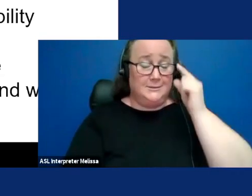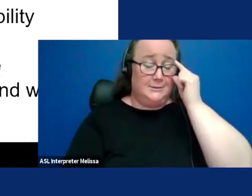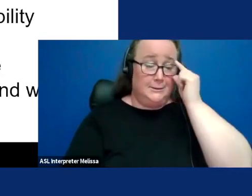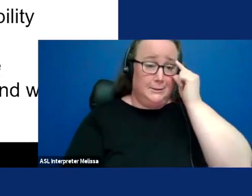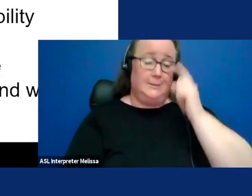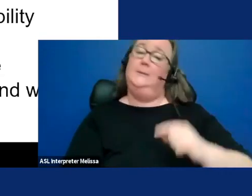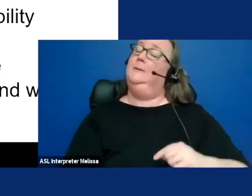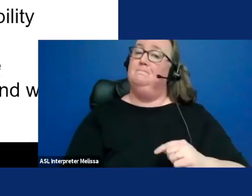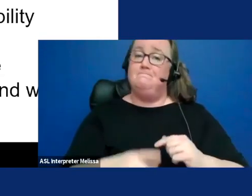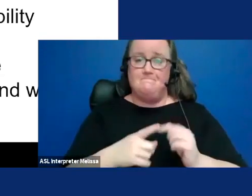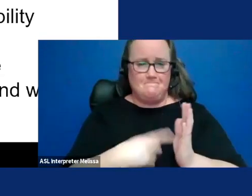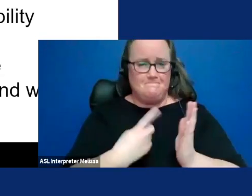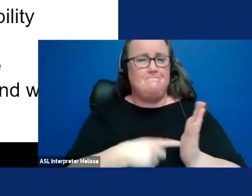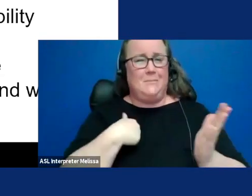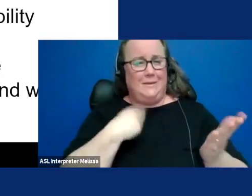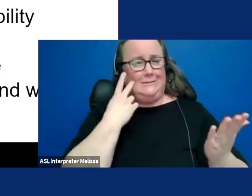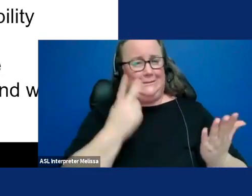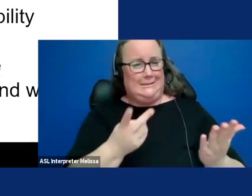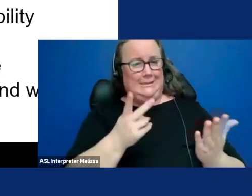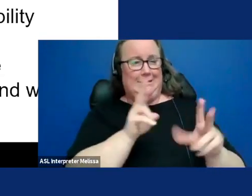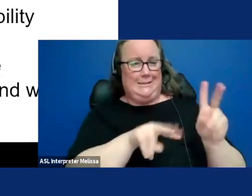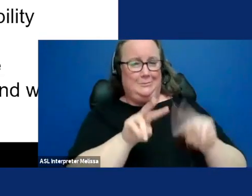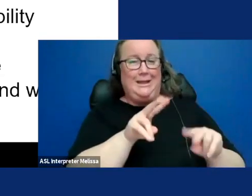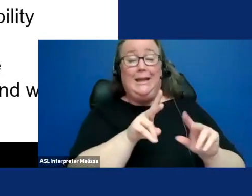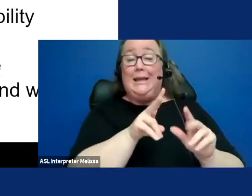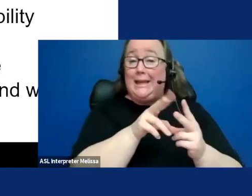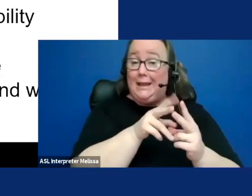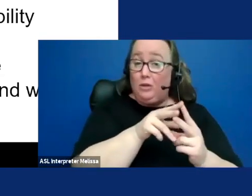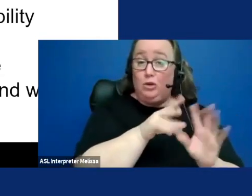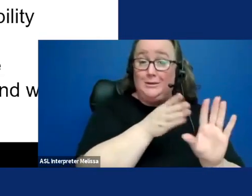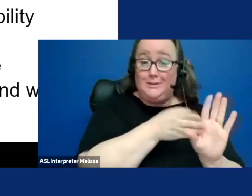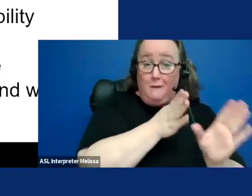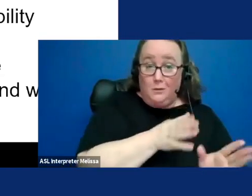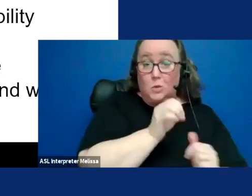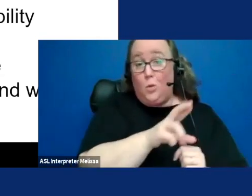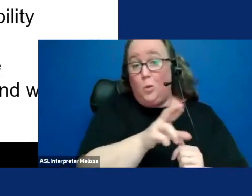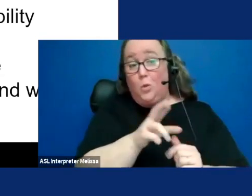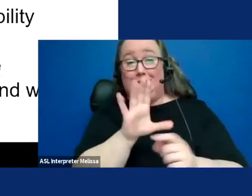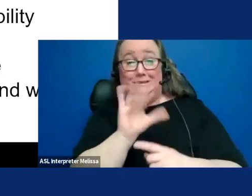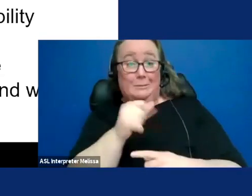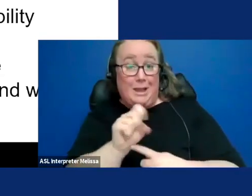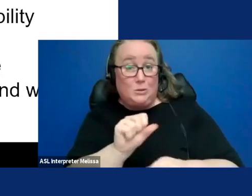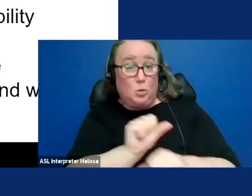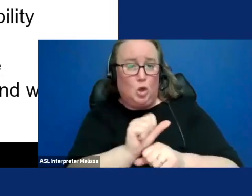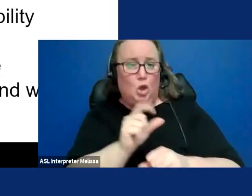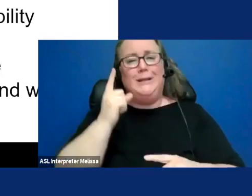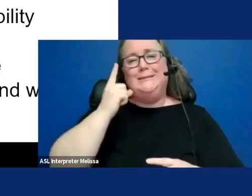where either the psychologist or the CPS worker speculate about a parent's parenting capacity in